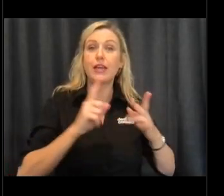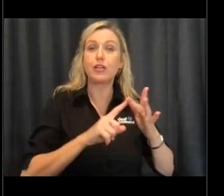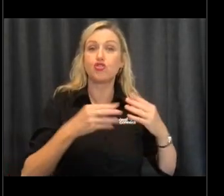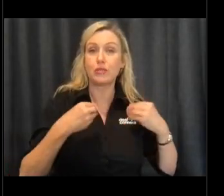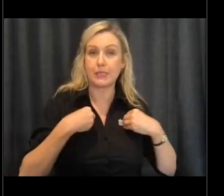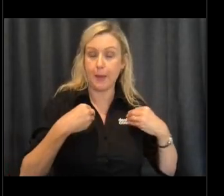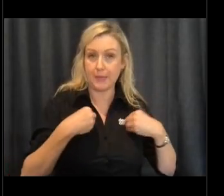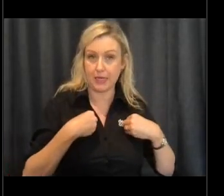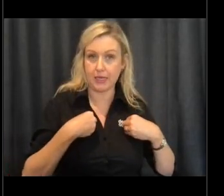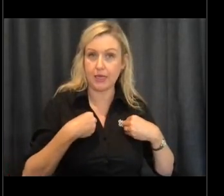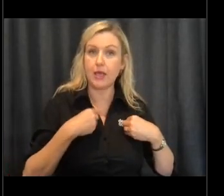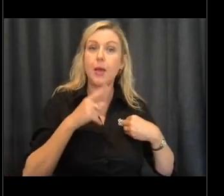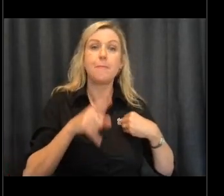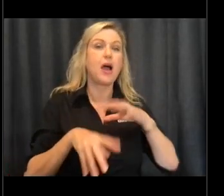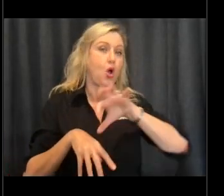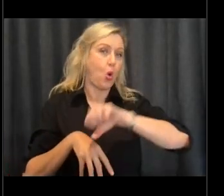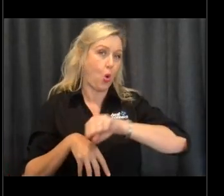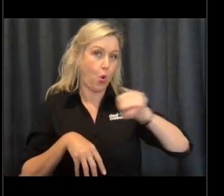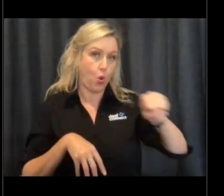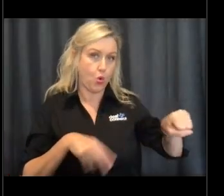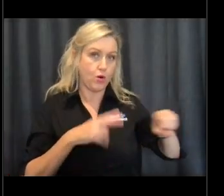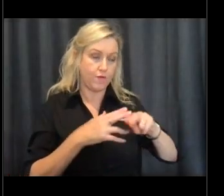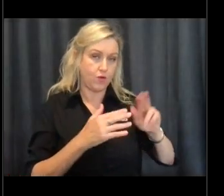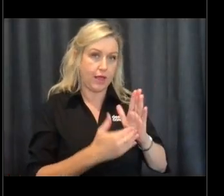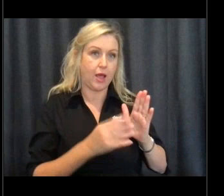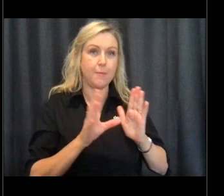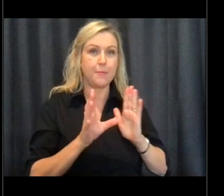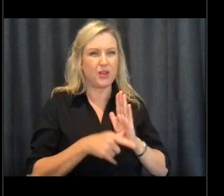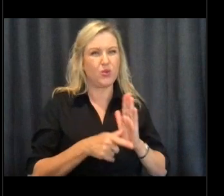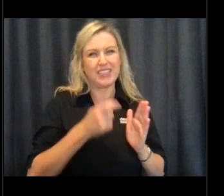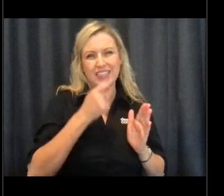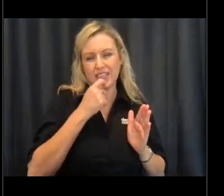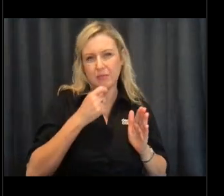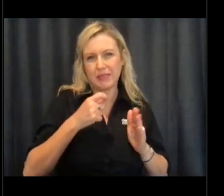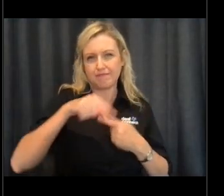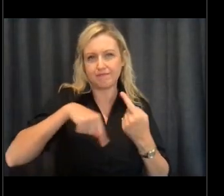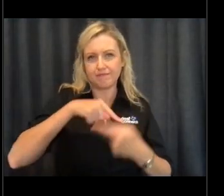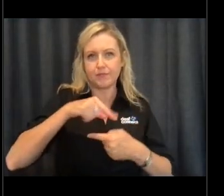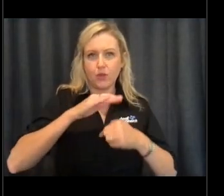a practical reality about trying to change insurers when you're in a disaster affected